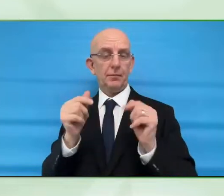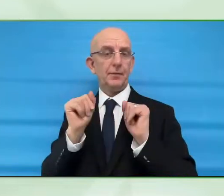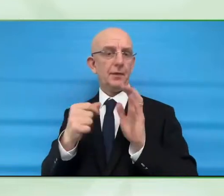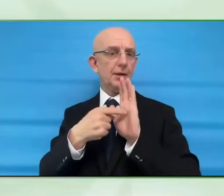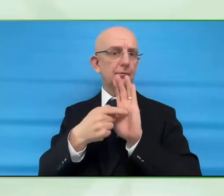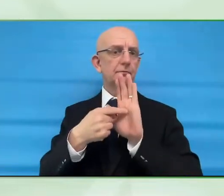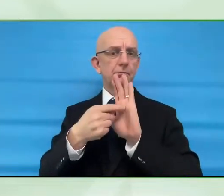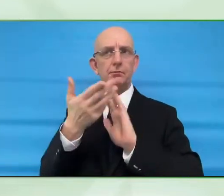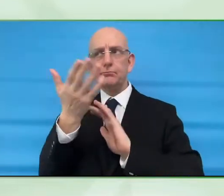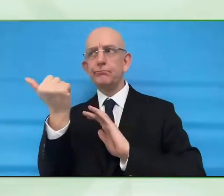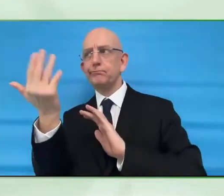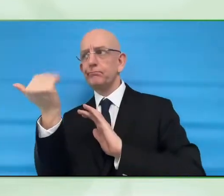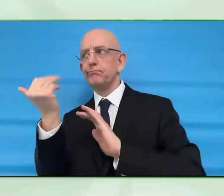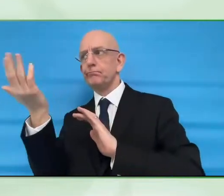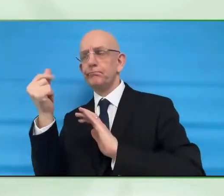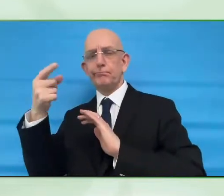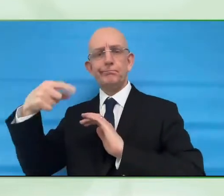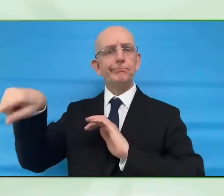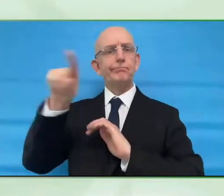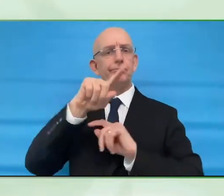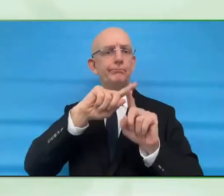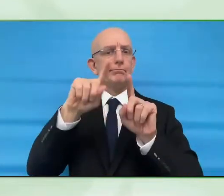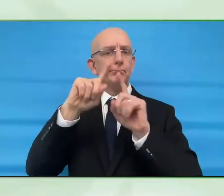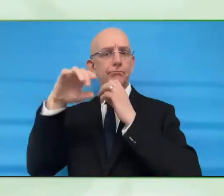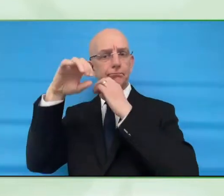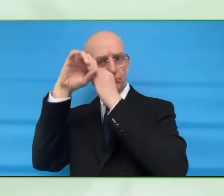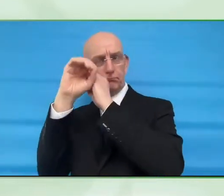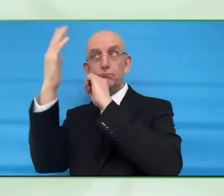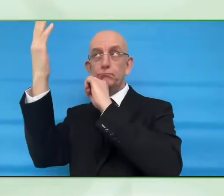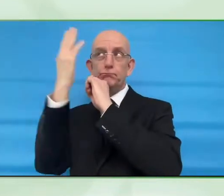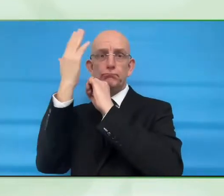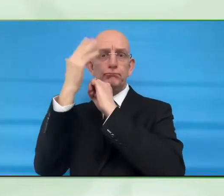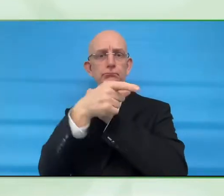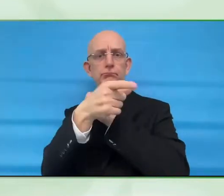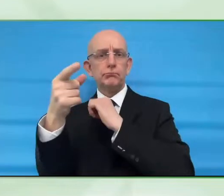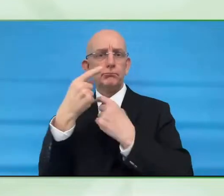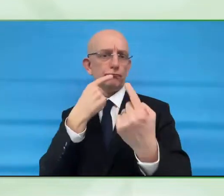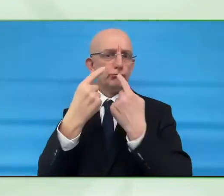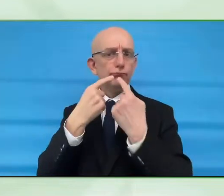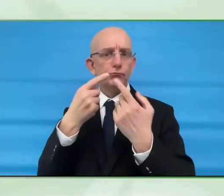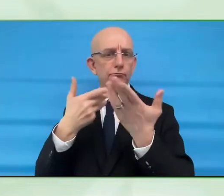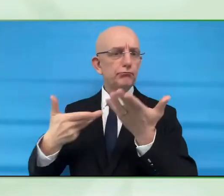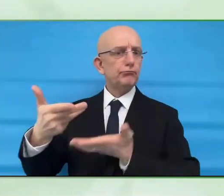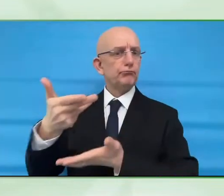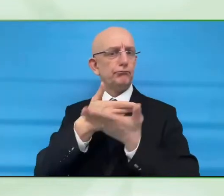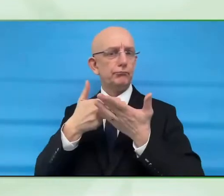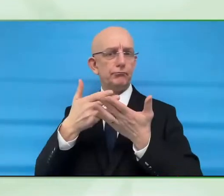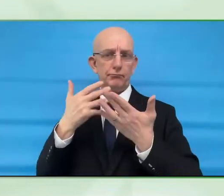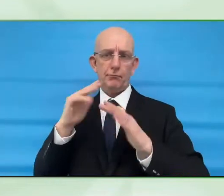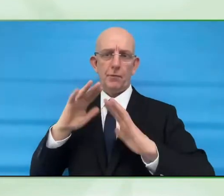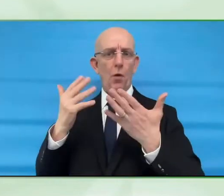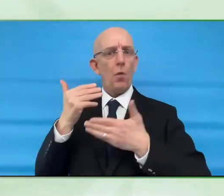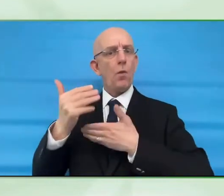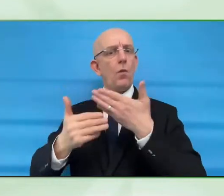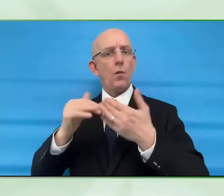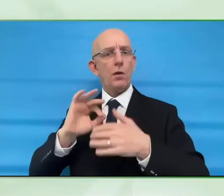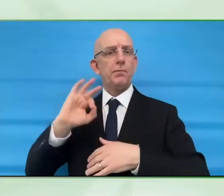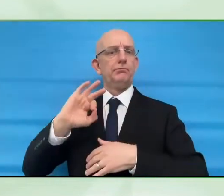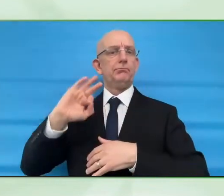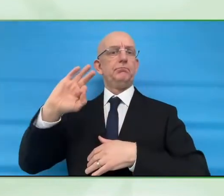So do you think that the sound that you would hear should be louder or softer?